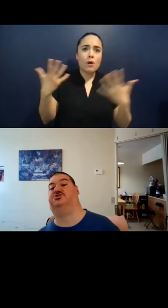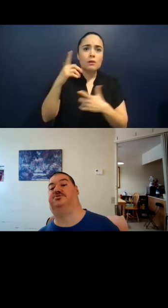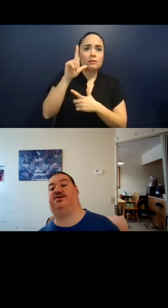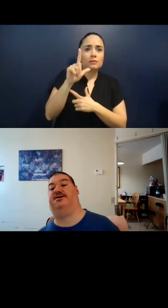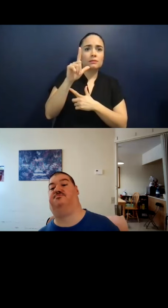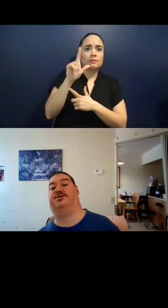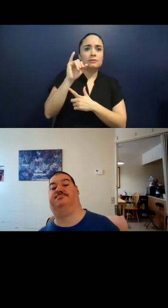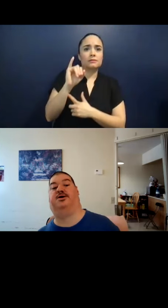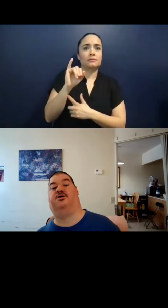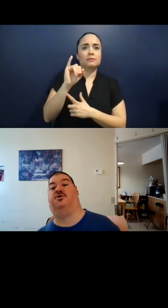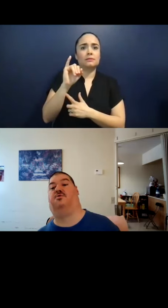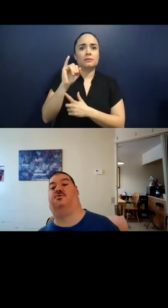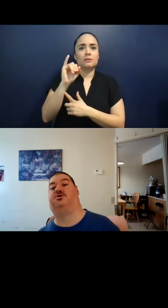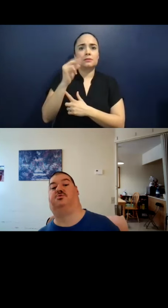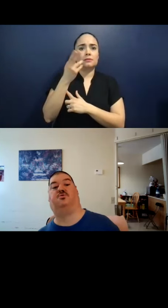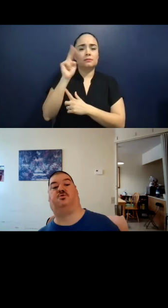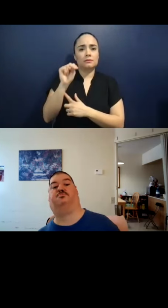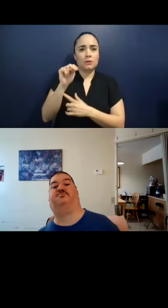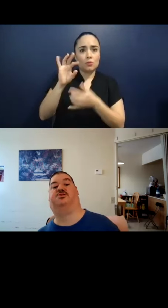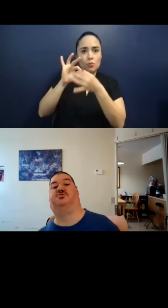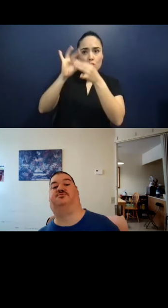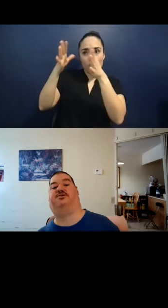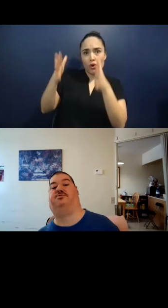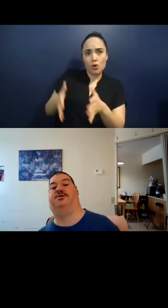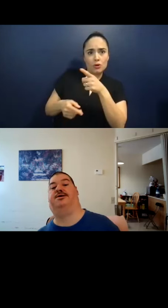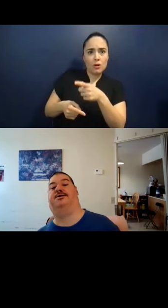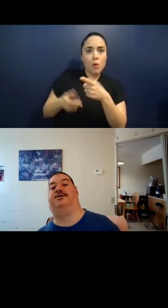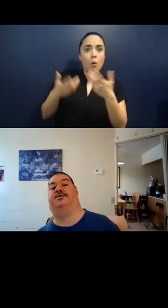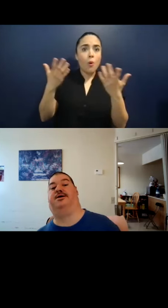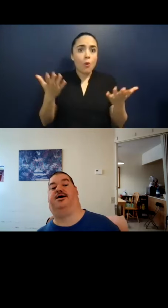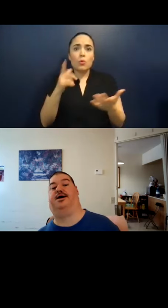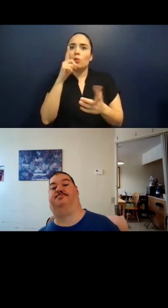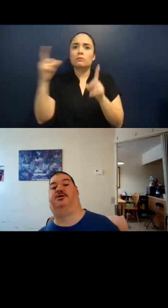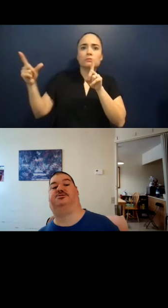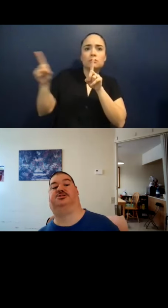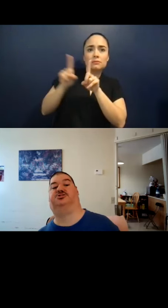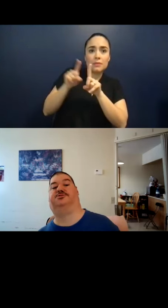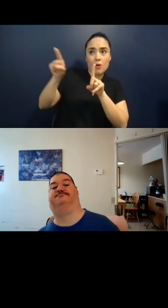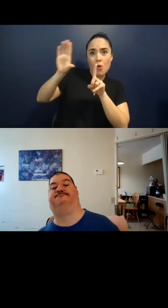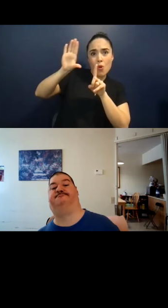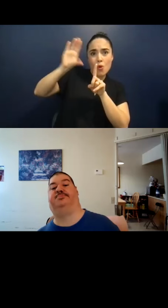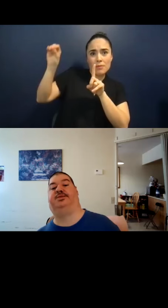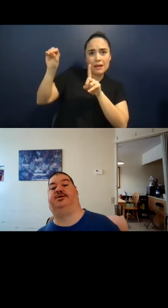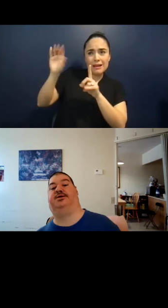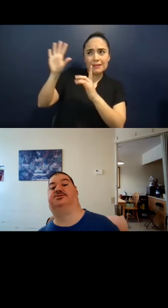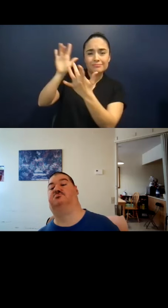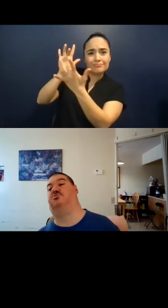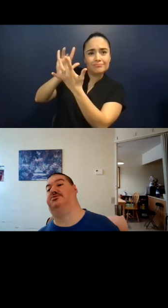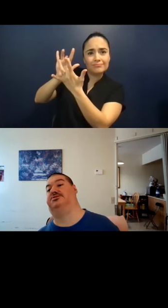phone or resume meeting with your doctor, specialist, local health integrated network coordinator,